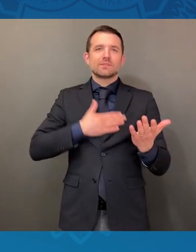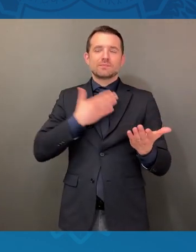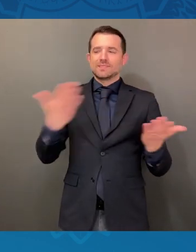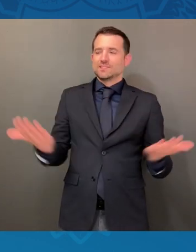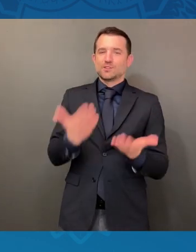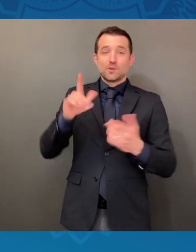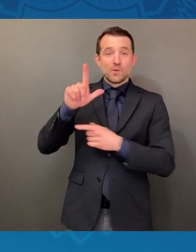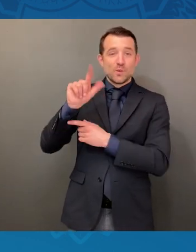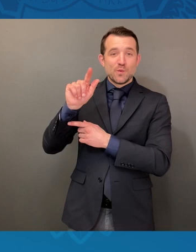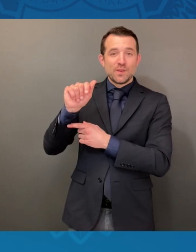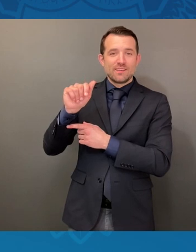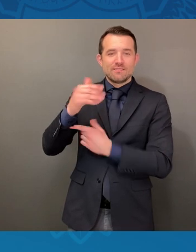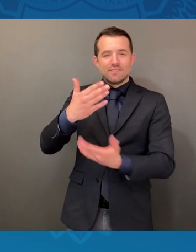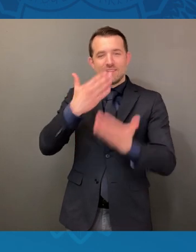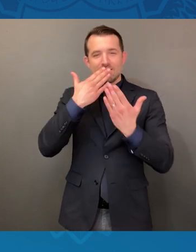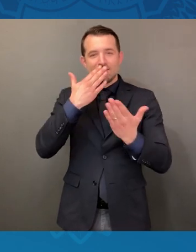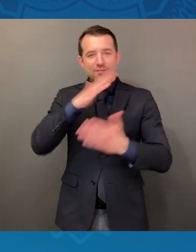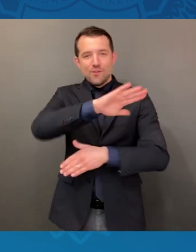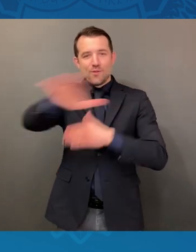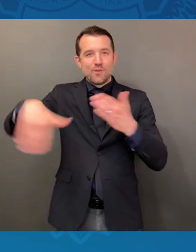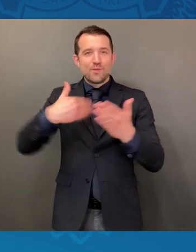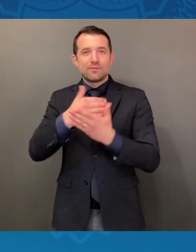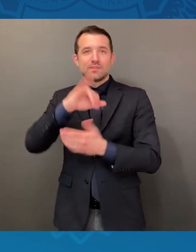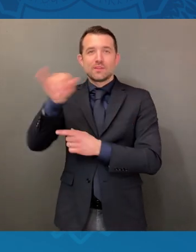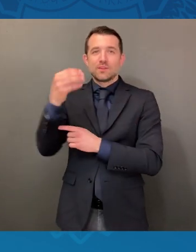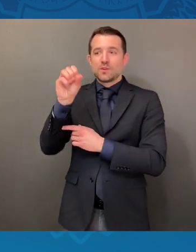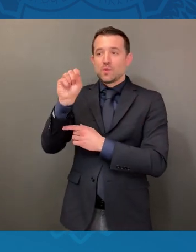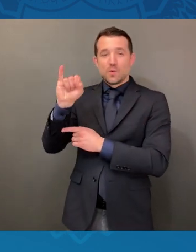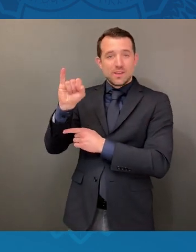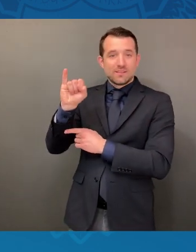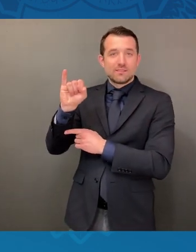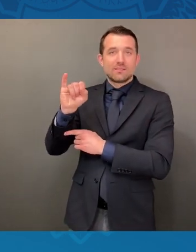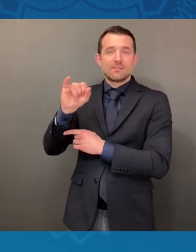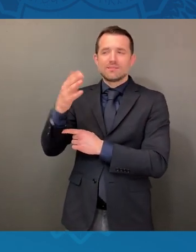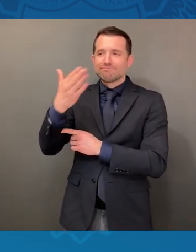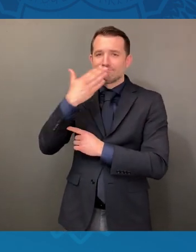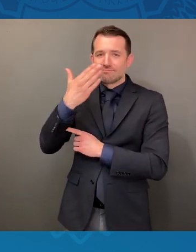And Josie (phonetic sp), thank you for that introduction. She and I were speaking backstage.